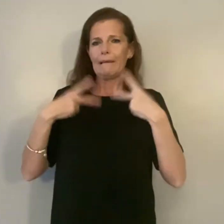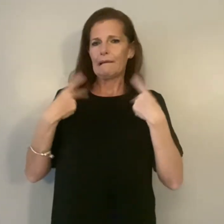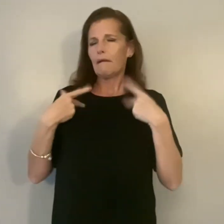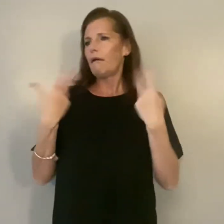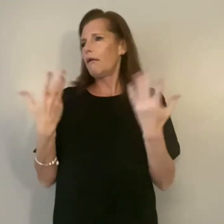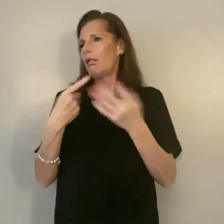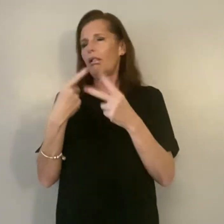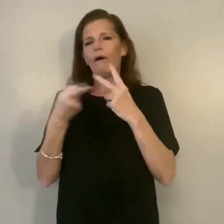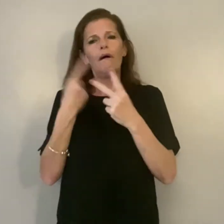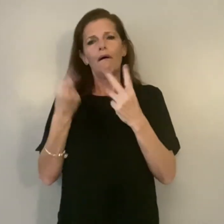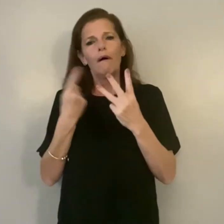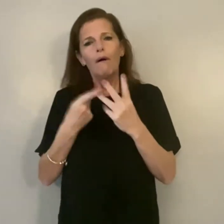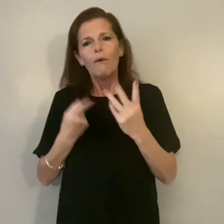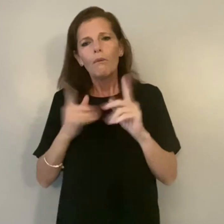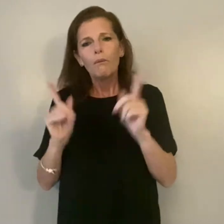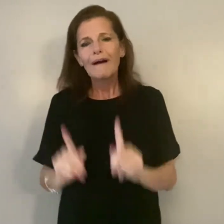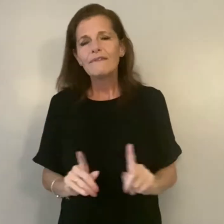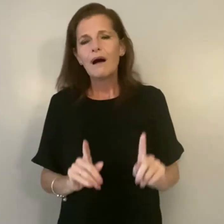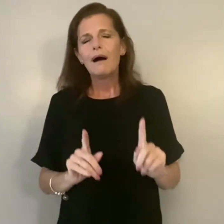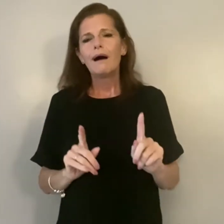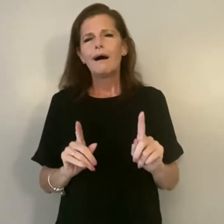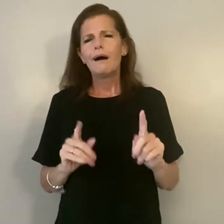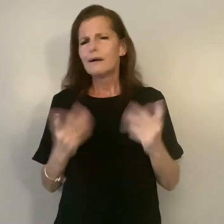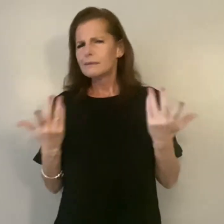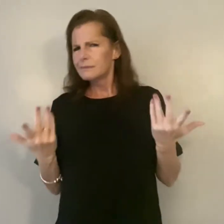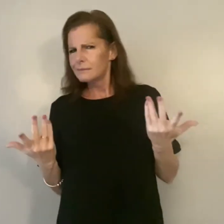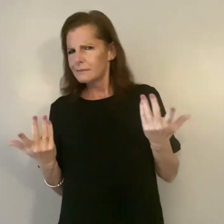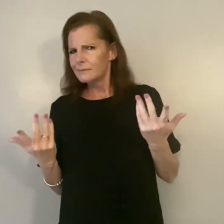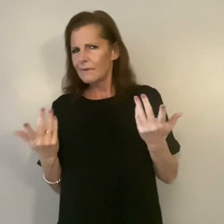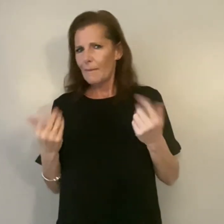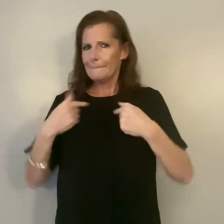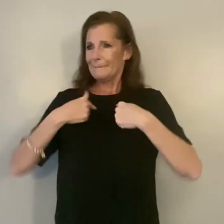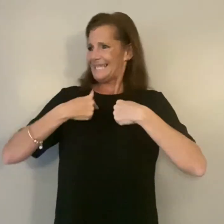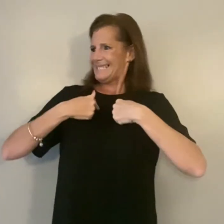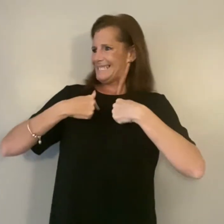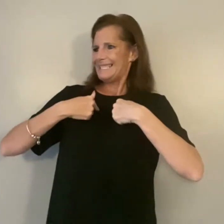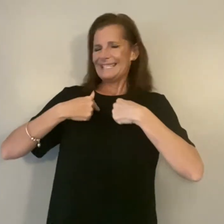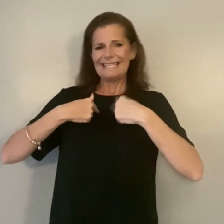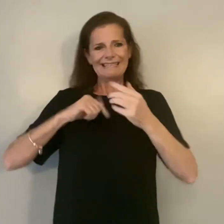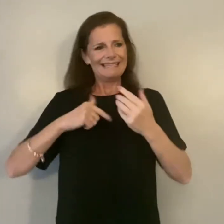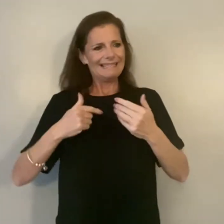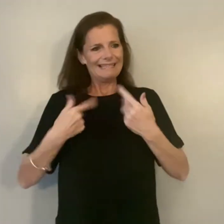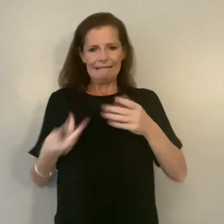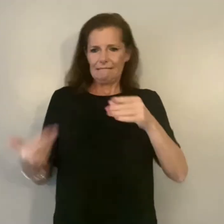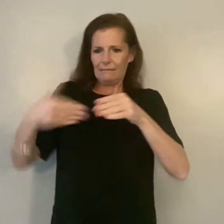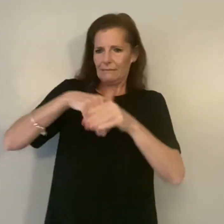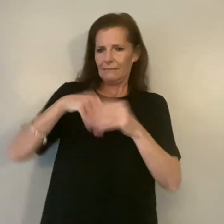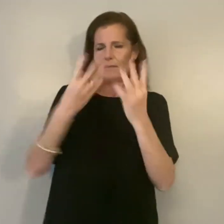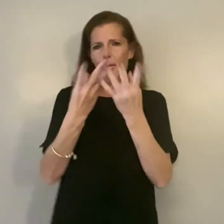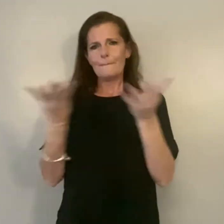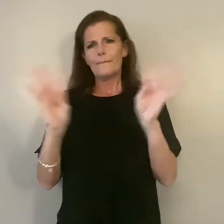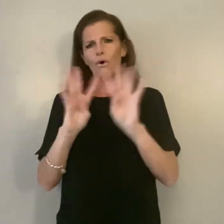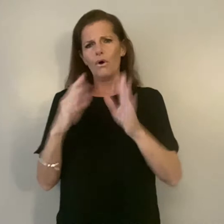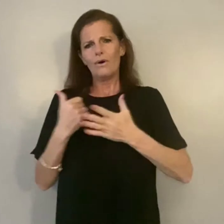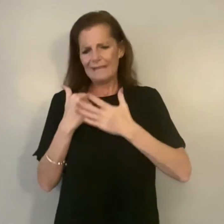or specific expertise to that sector. What is it about my sitting there